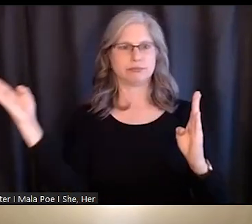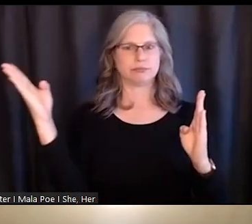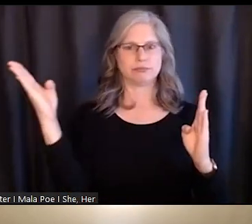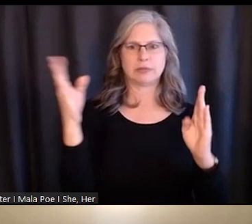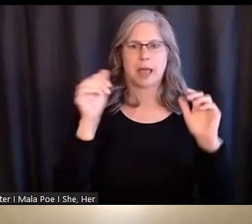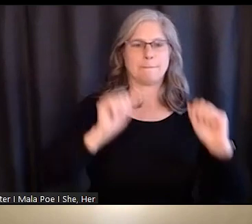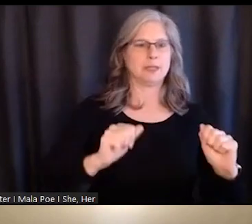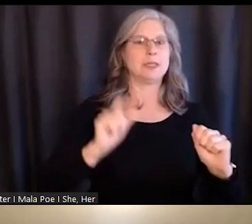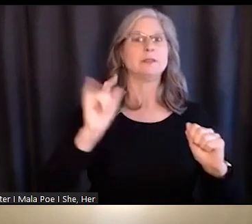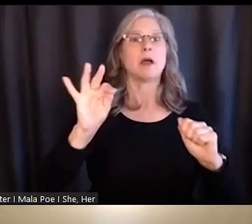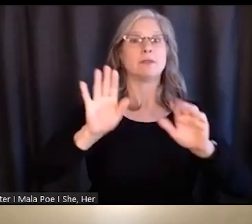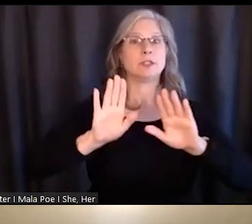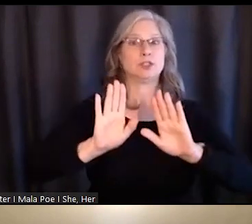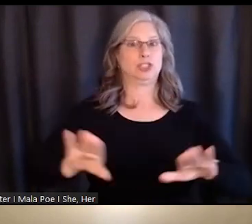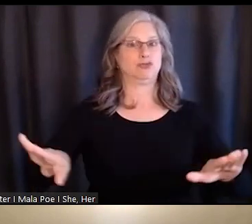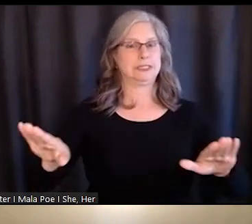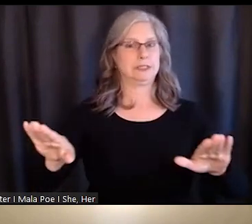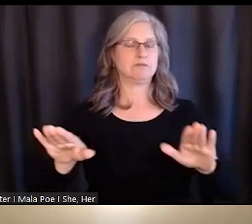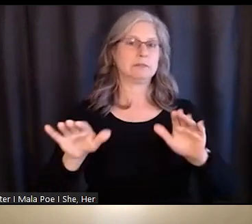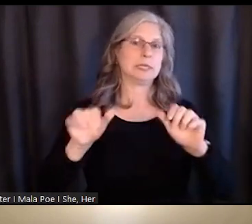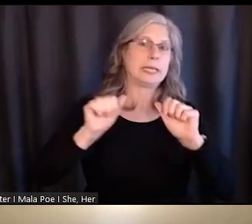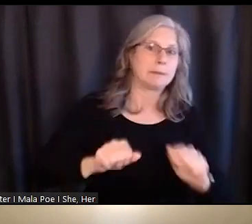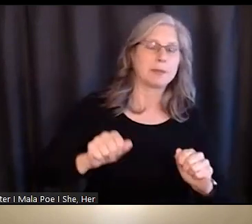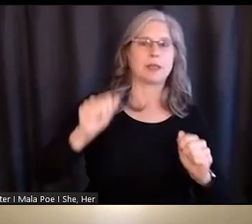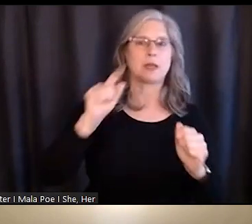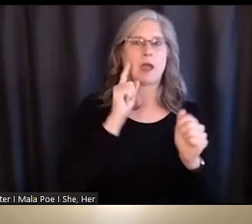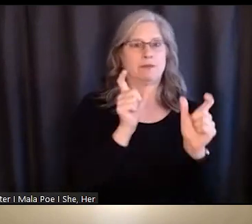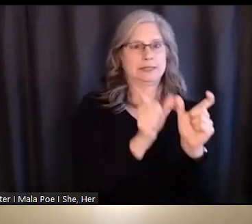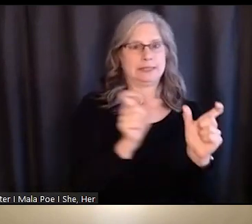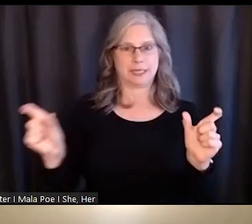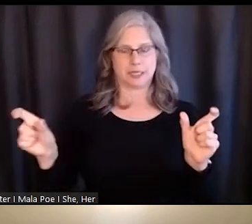capabilities in segmenting from running speech like this.